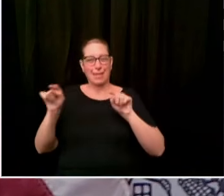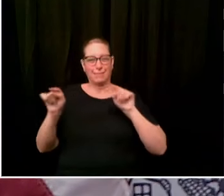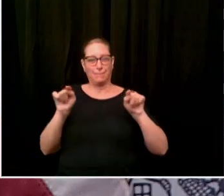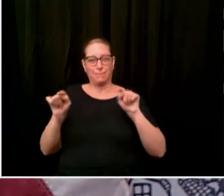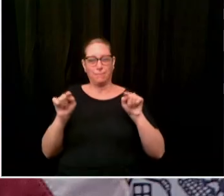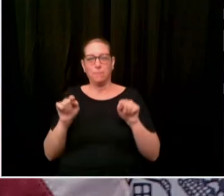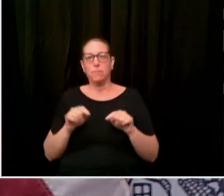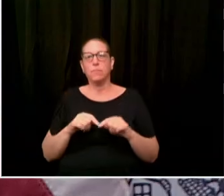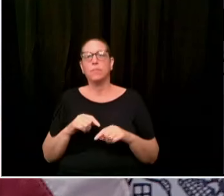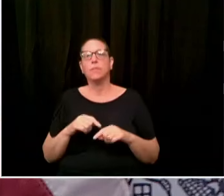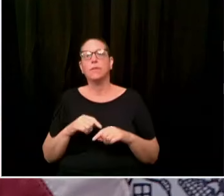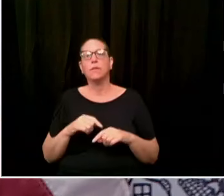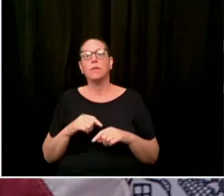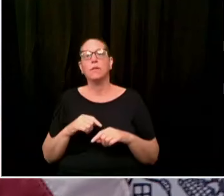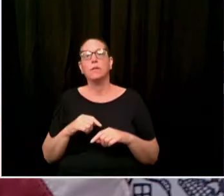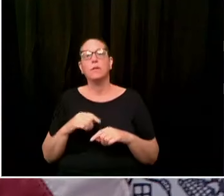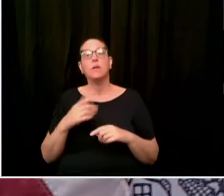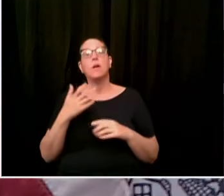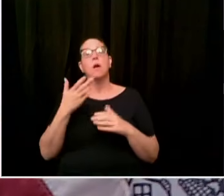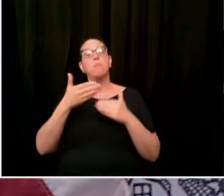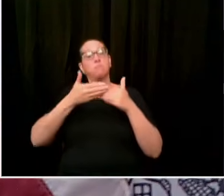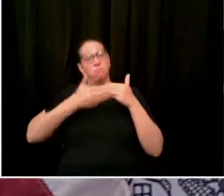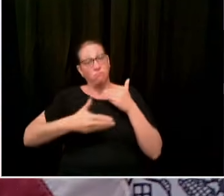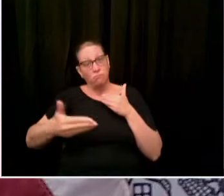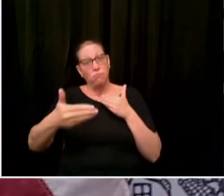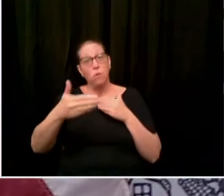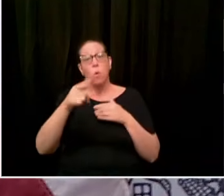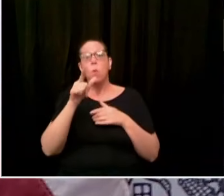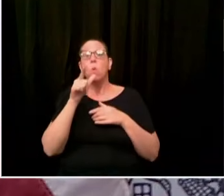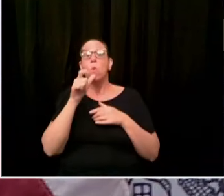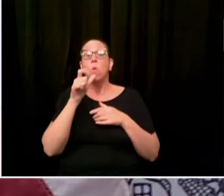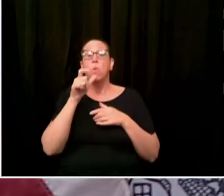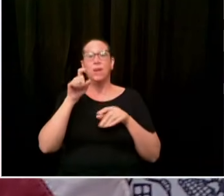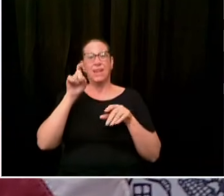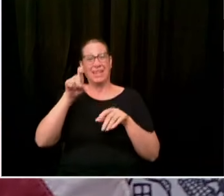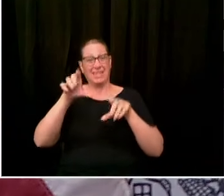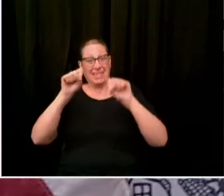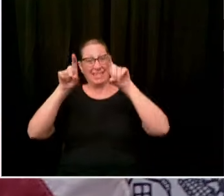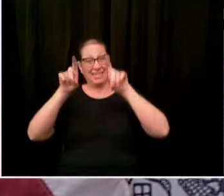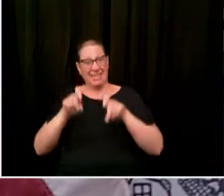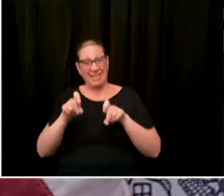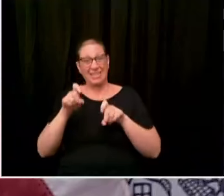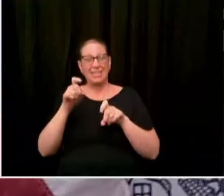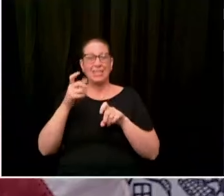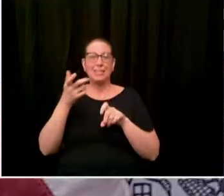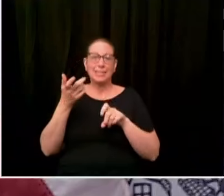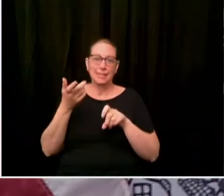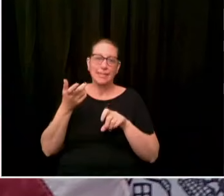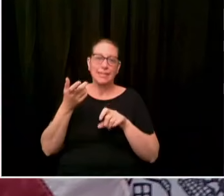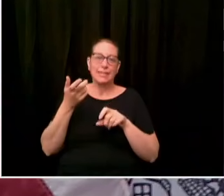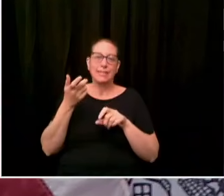WANTS TO TAKE ADVANTAGE OF THE ANTIBODY TESTING TO DO SO. NOW, THE POINT TO MY MIND GOING